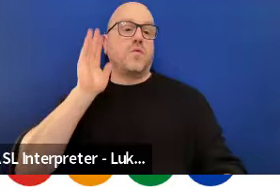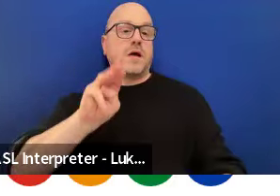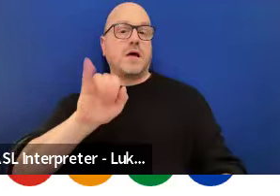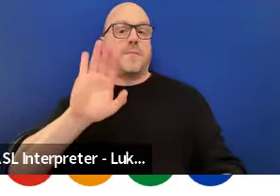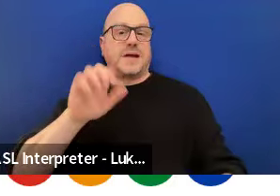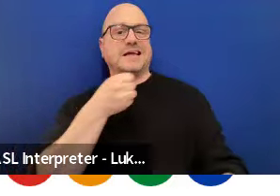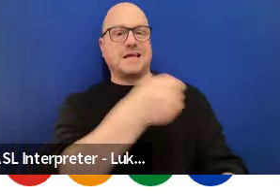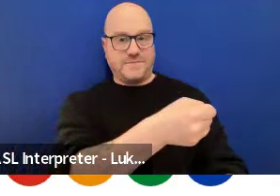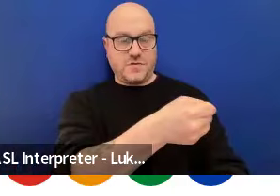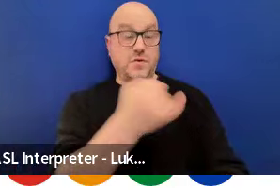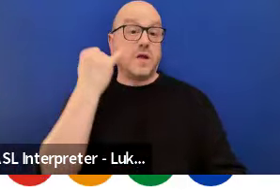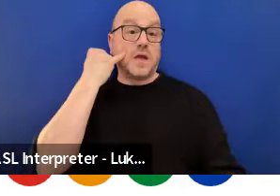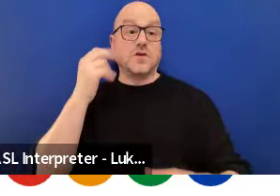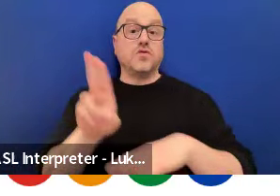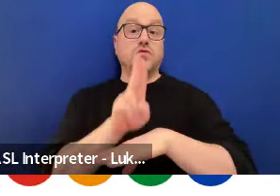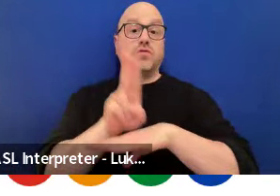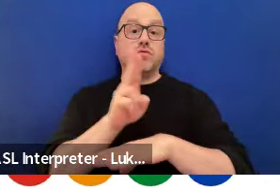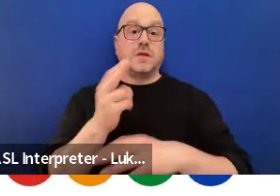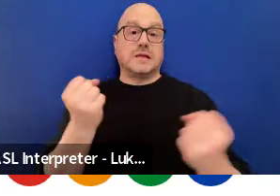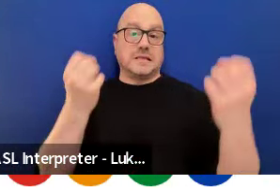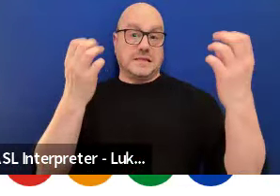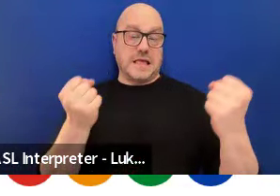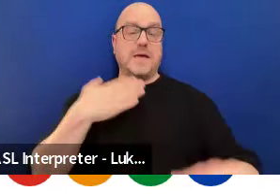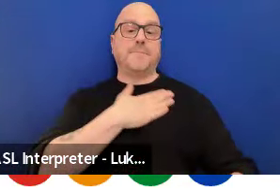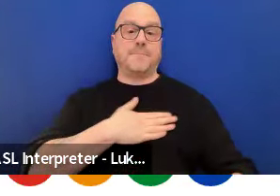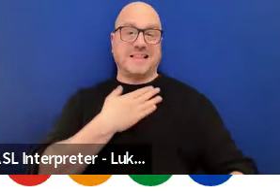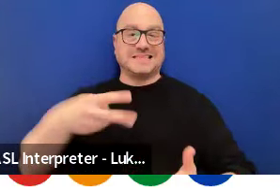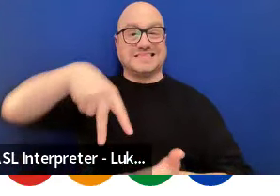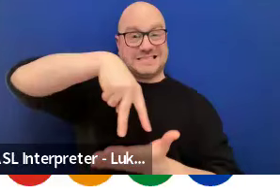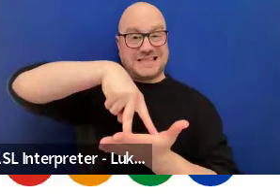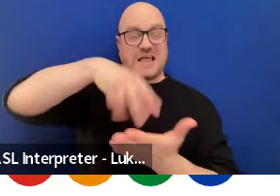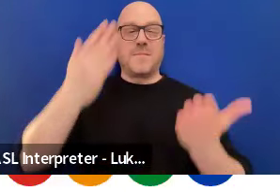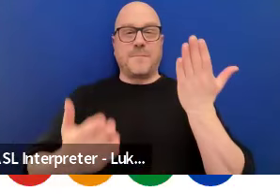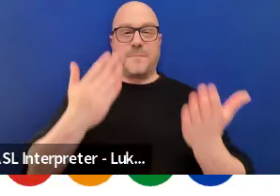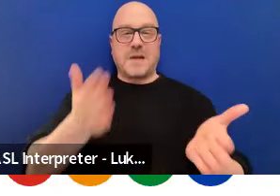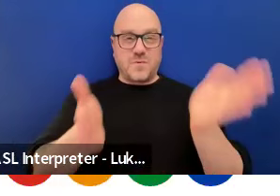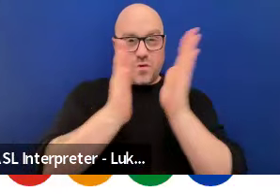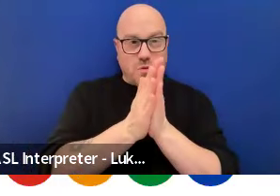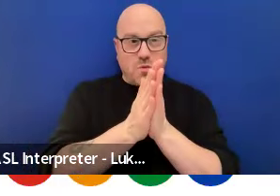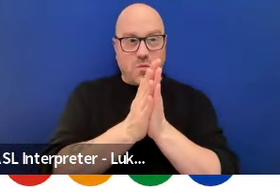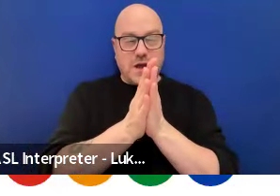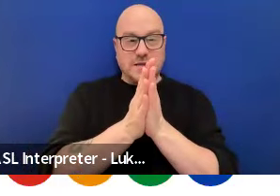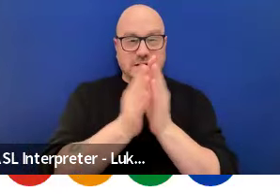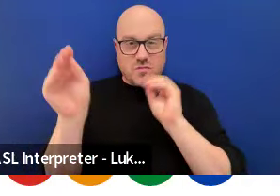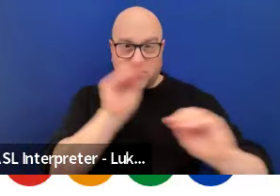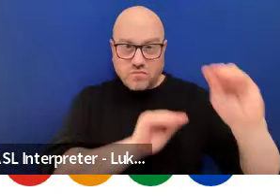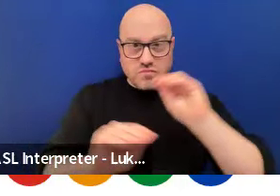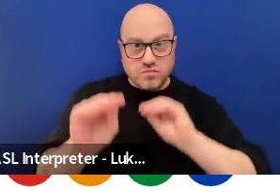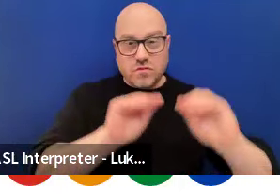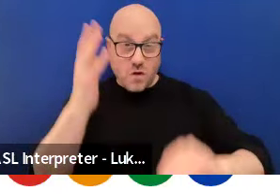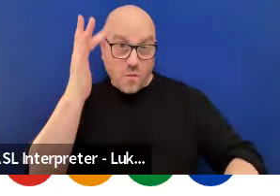TO HAND YOU A MICROPHONE. AND IF YOU USE ASL, PLEASE STAND IF YOU CAN, WE MAY ASK YOU TO